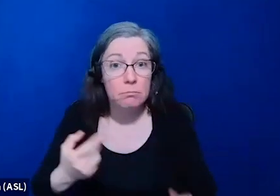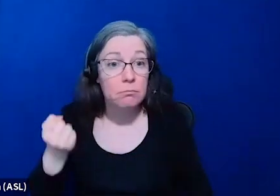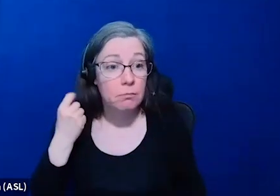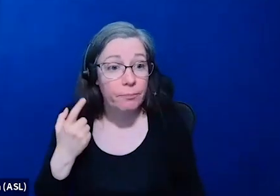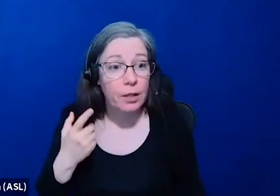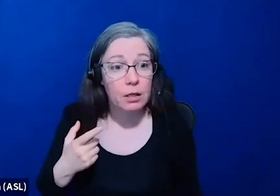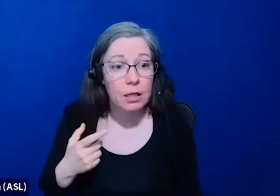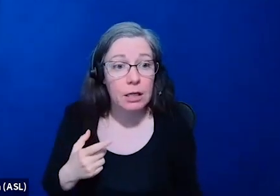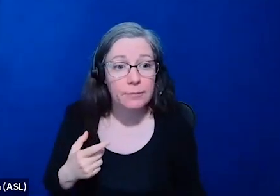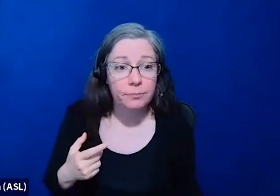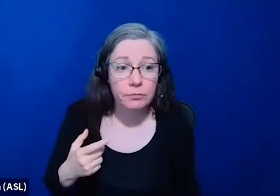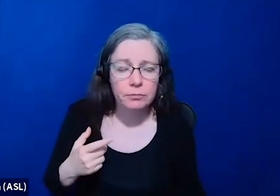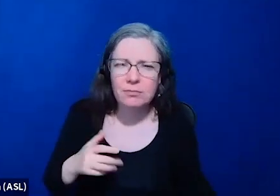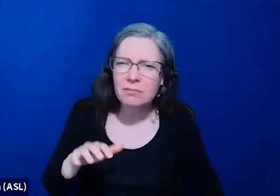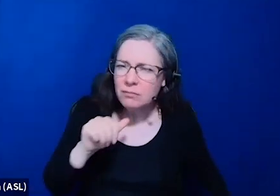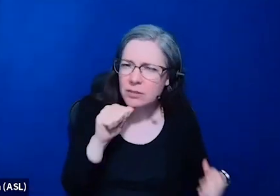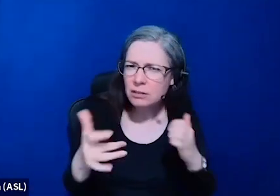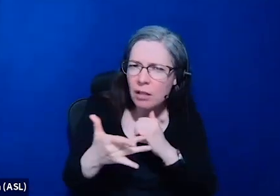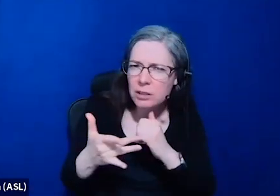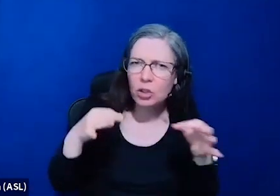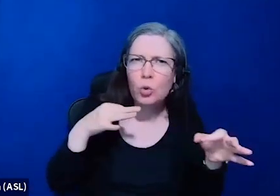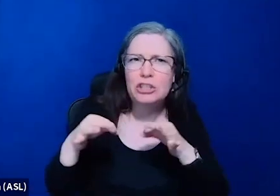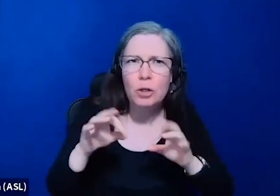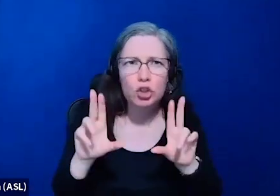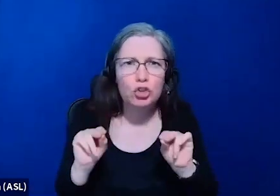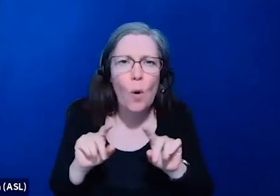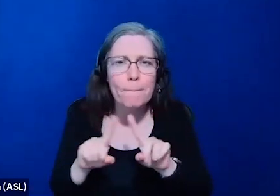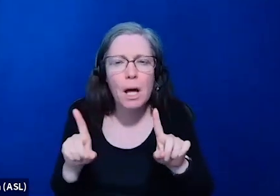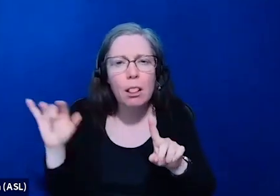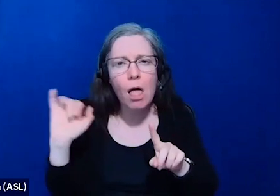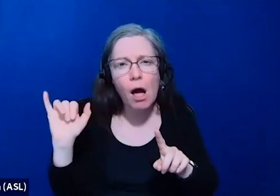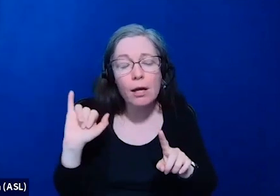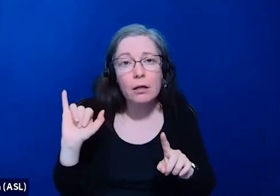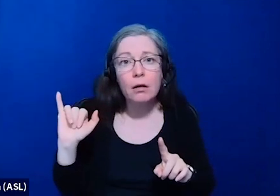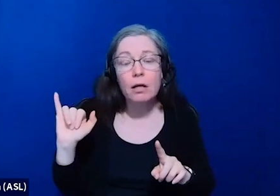it's not a really technical description, but in space, people are floating,